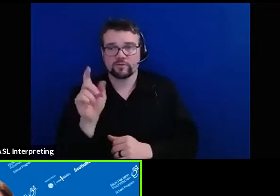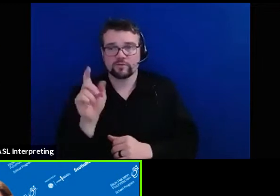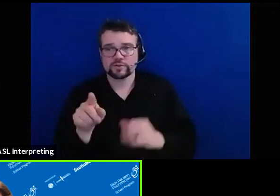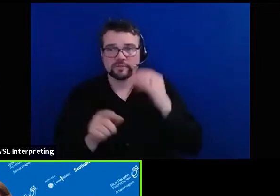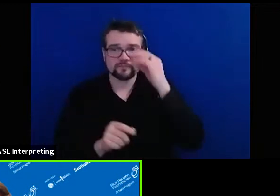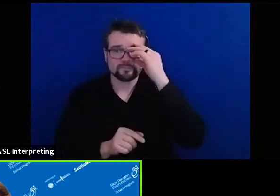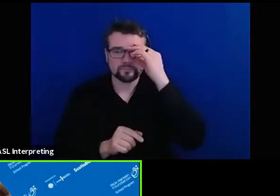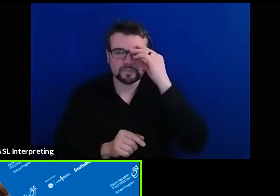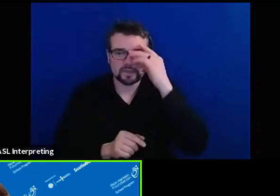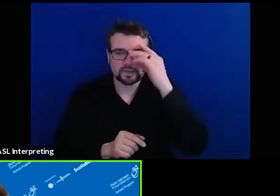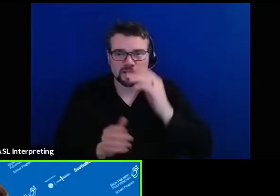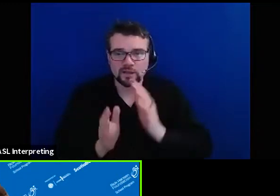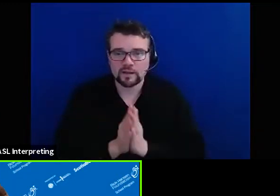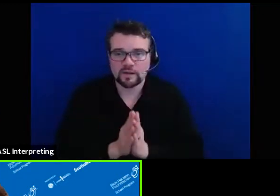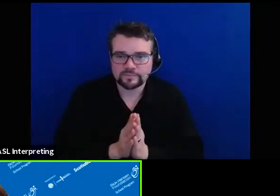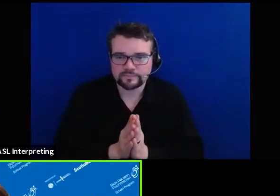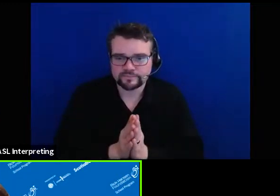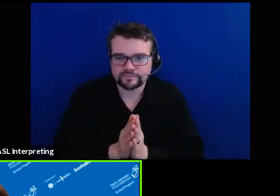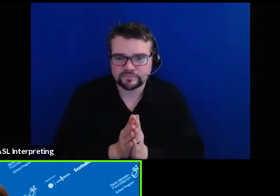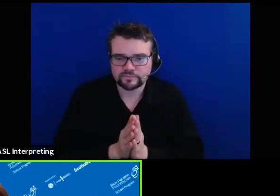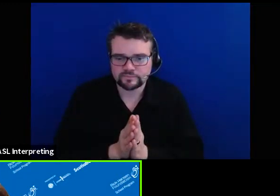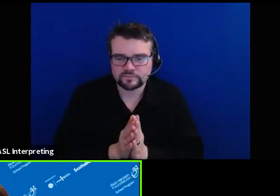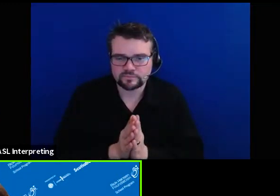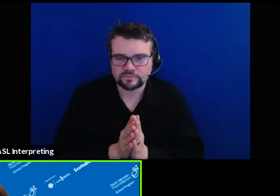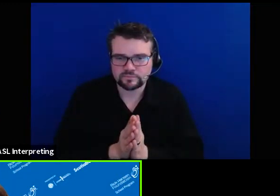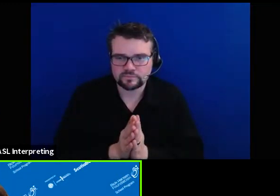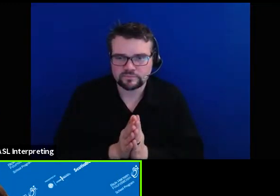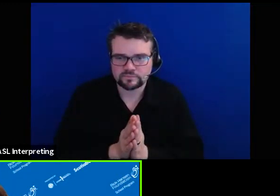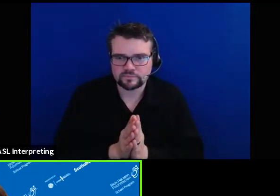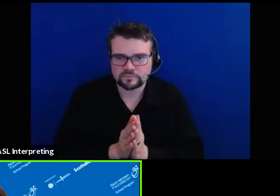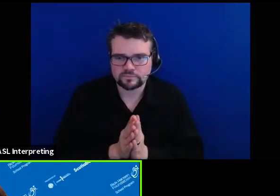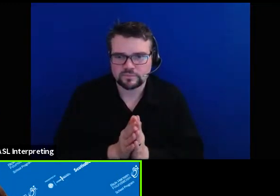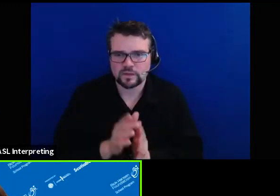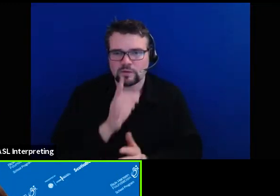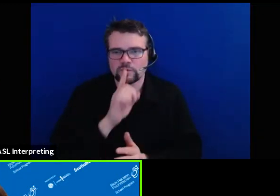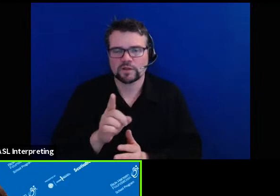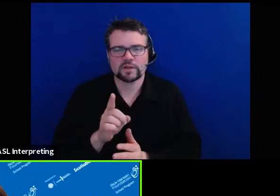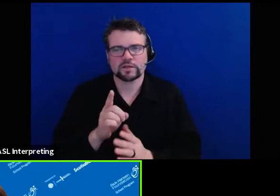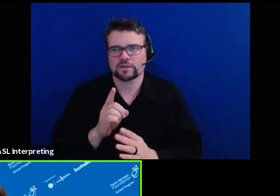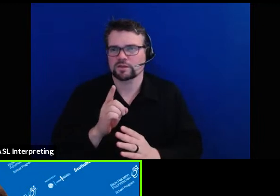ABOUT THE BIGGEST BARRIERS YOU ENCOUNTER DAY TO DAY, TERI.